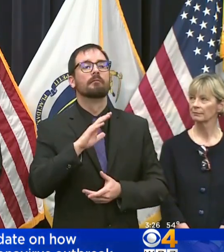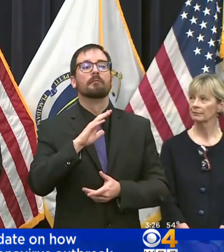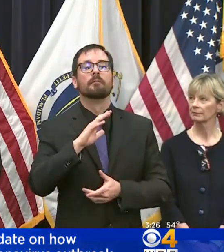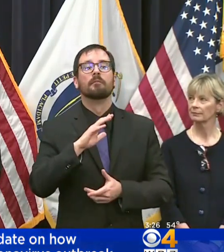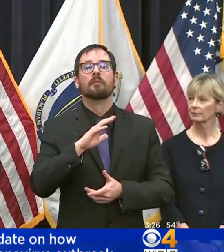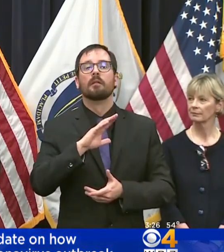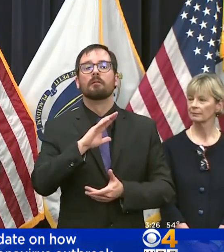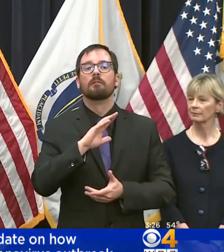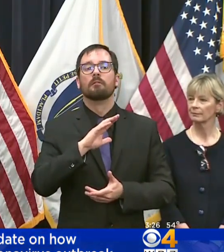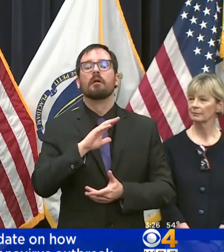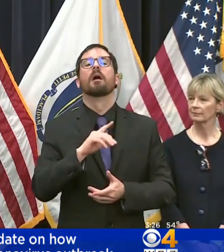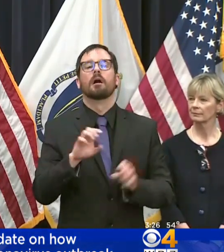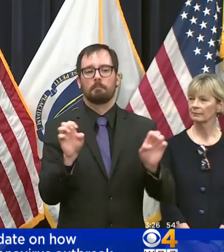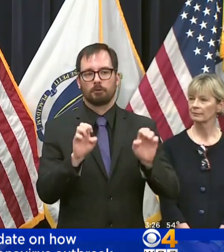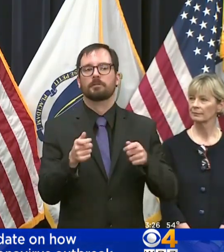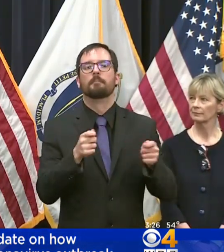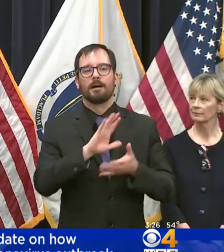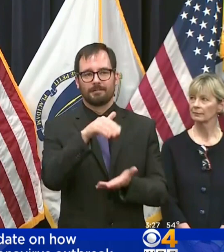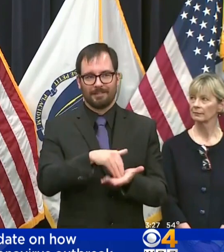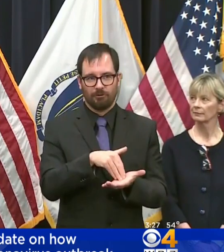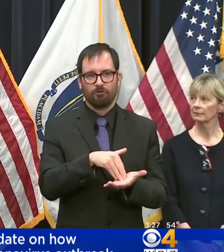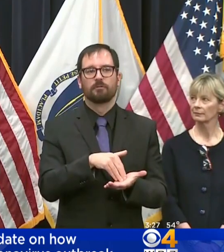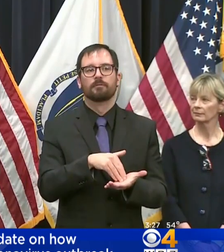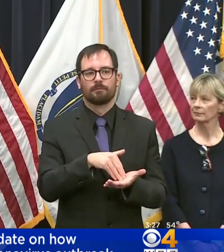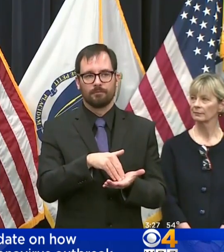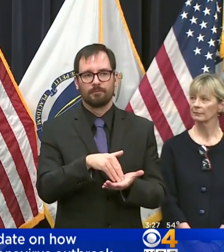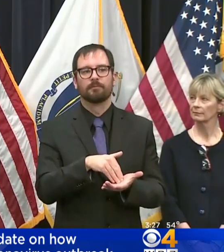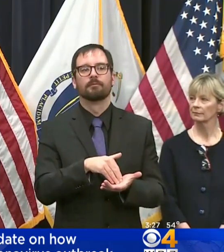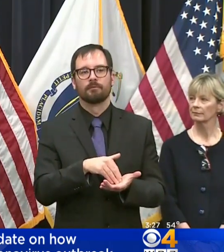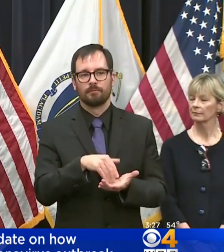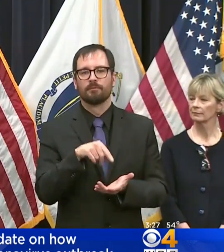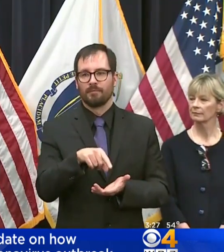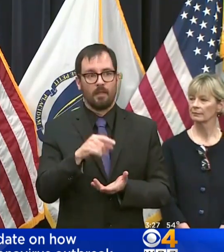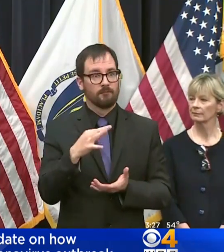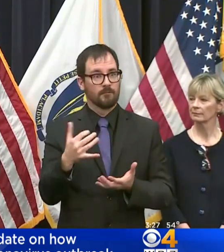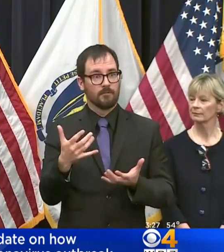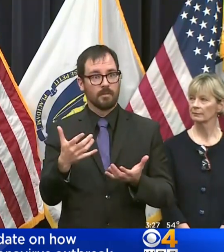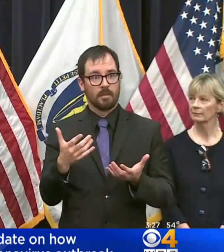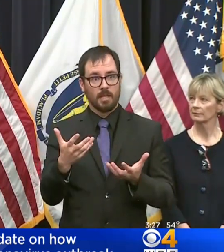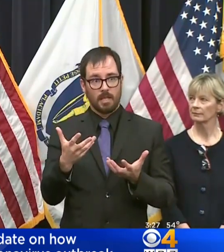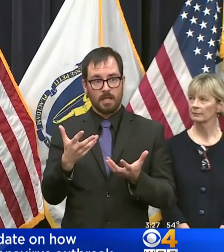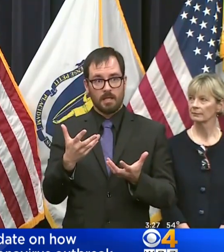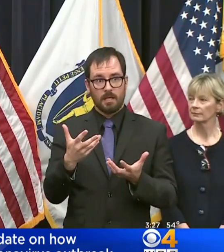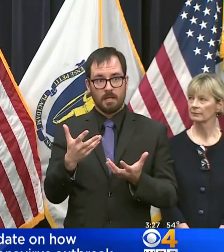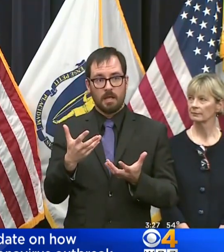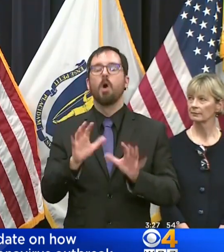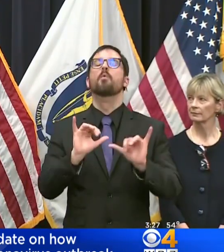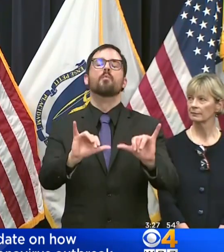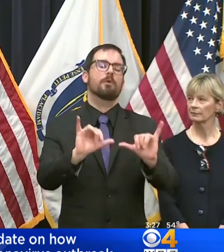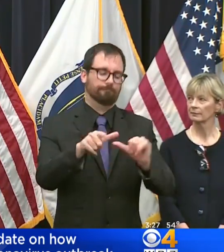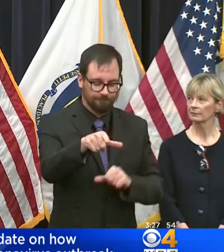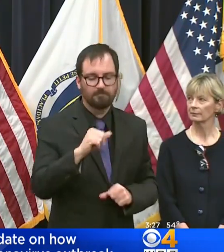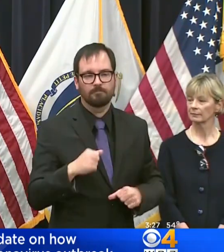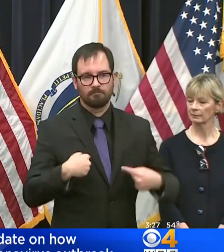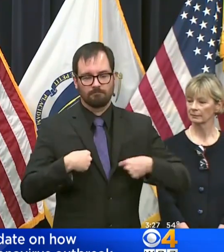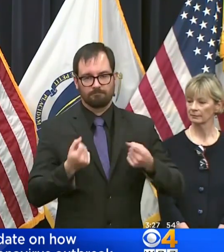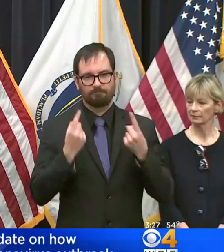YEAH THAT IS BEING WORKED THROUGH THE E EC. THEY HAVE BEEN SPENDING THE LAST THREE OR FOUR DAYS IN A PRETTY